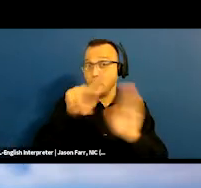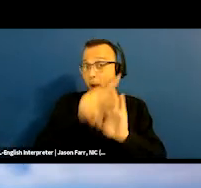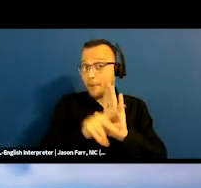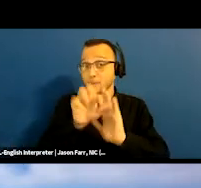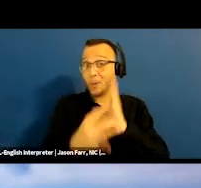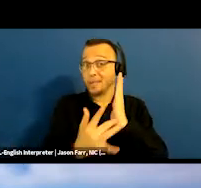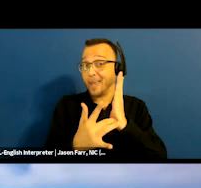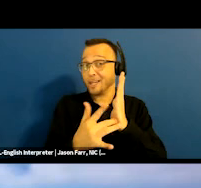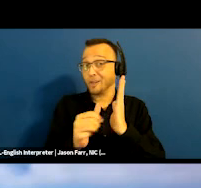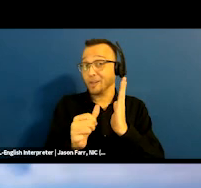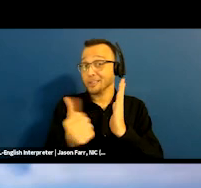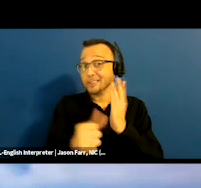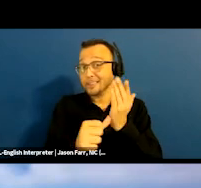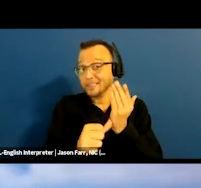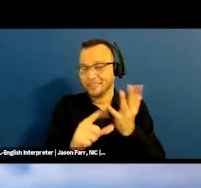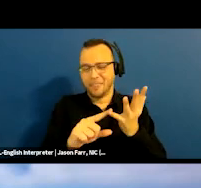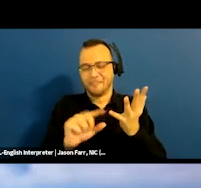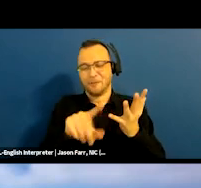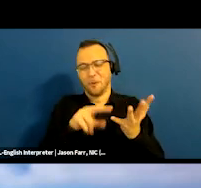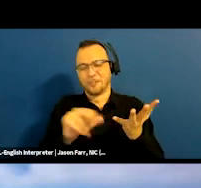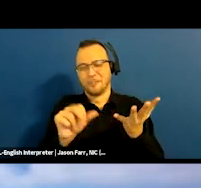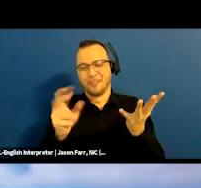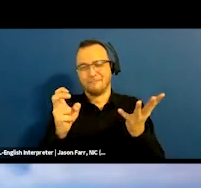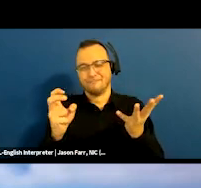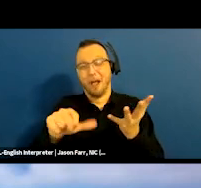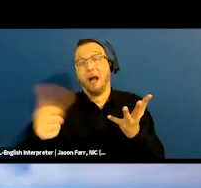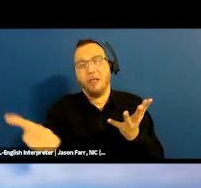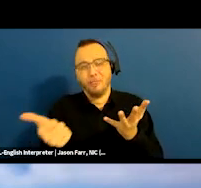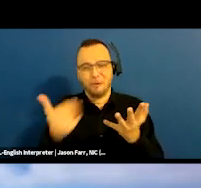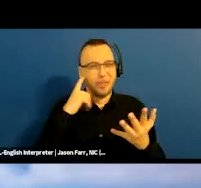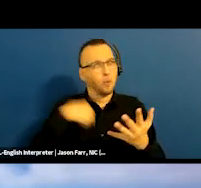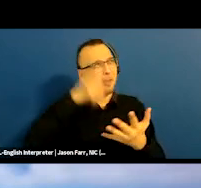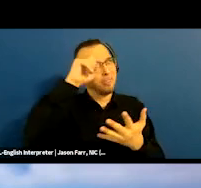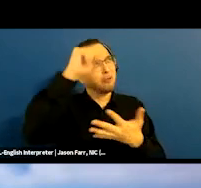housing navigator, direct clinical services as a medical professional, for instance,